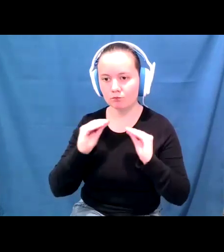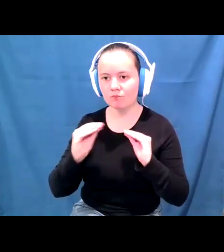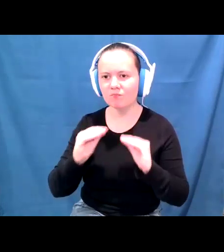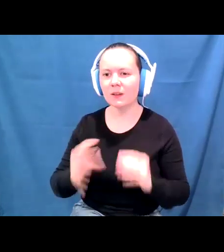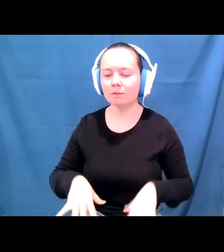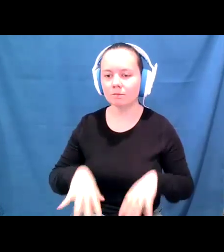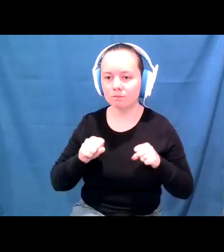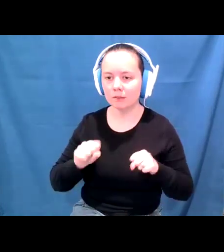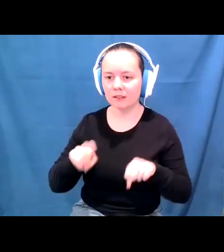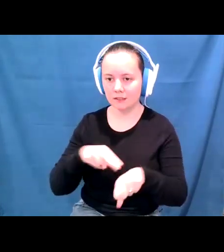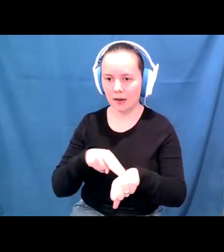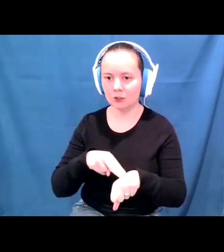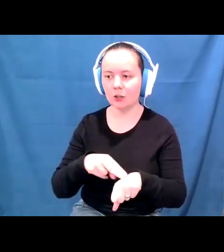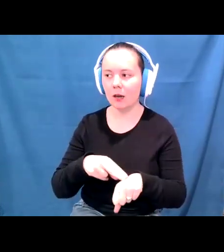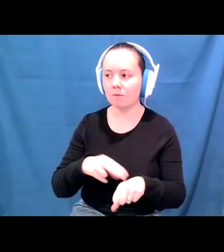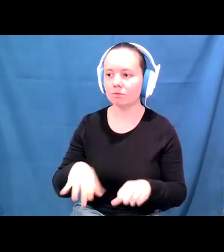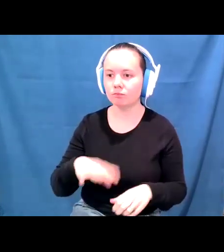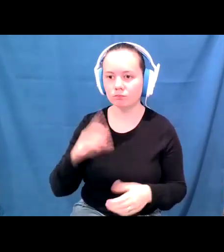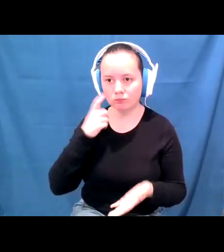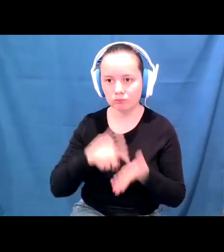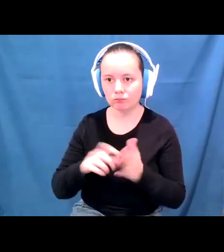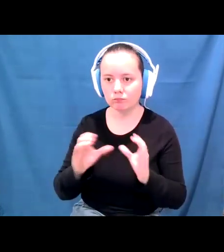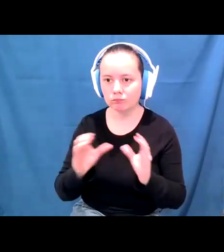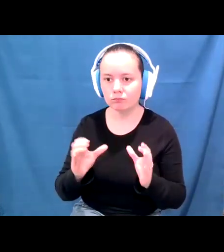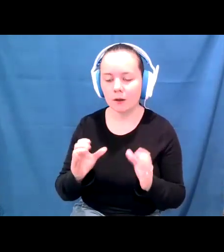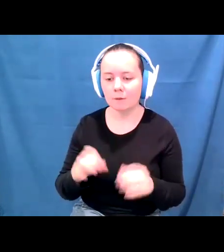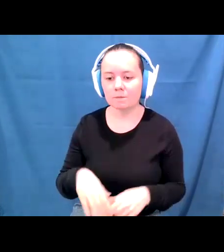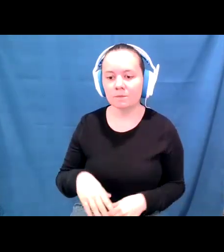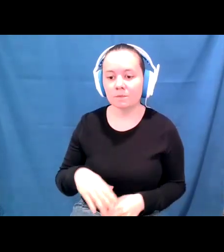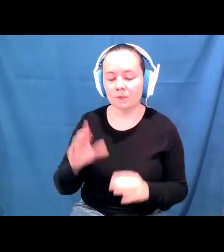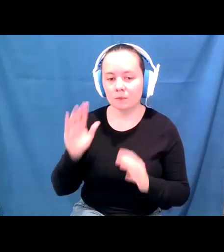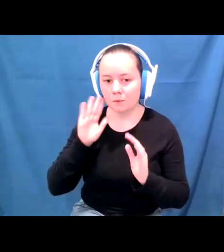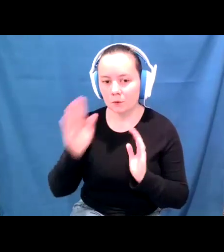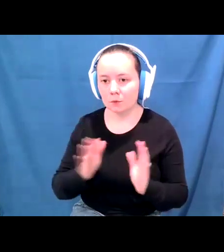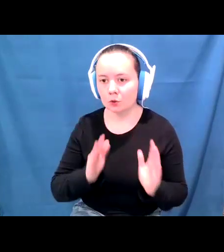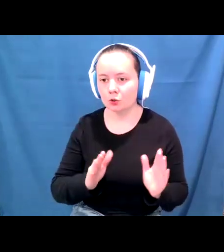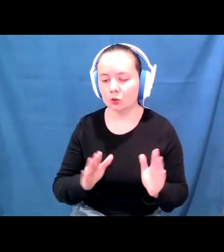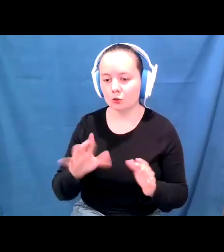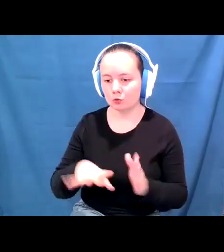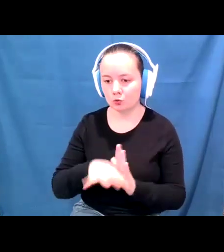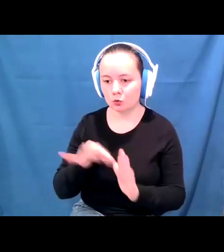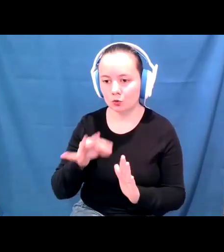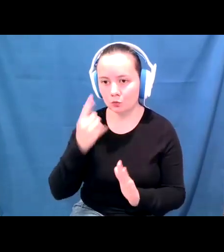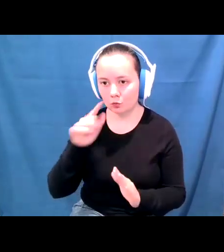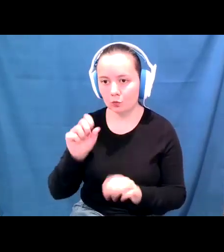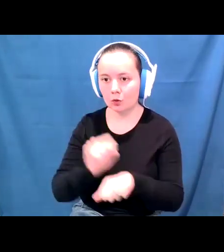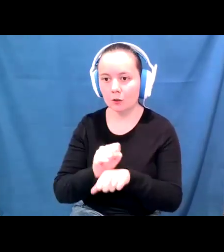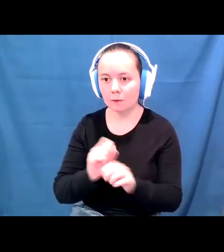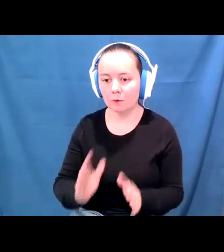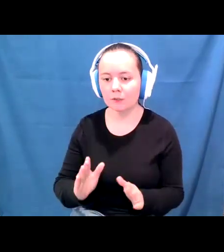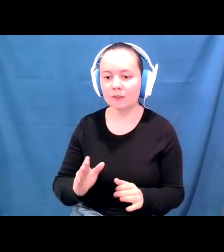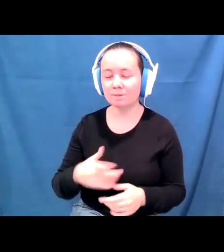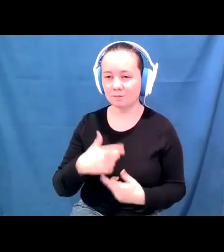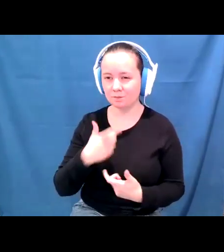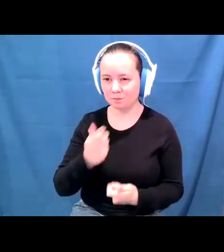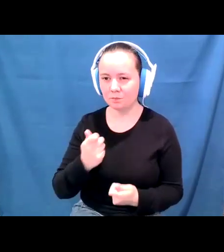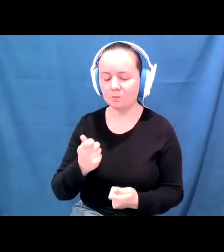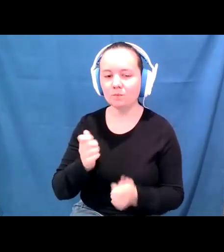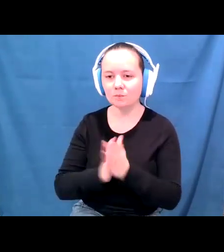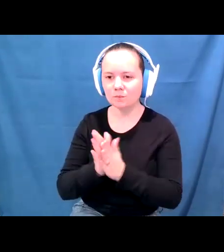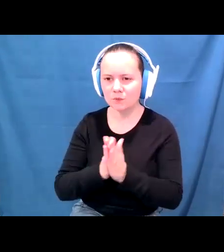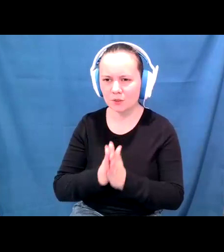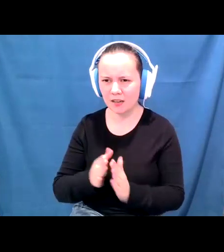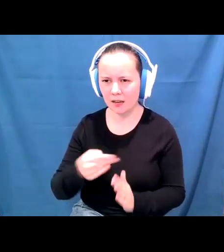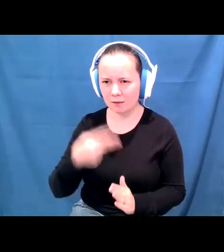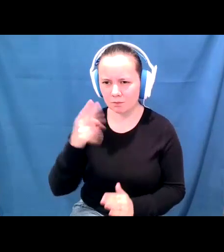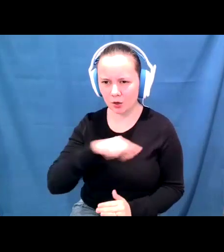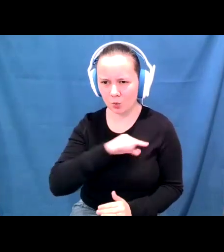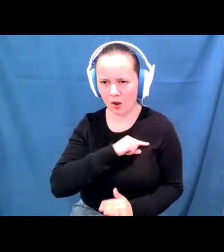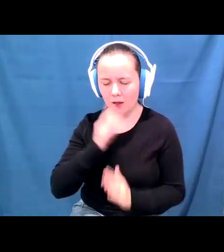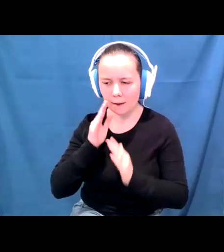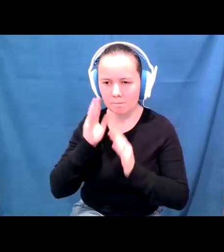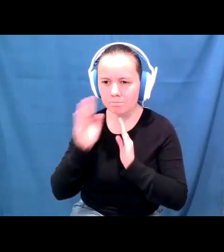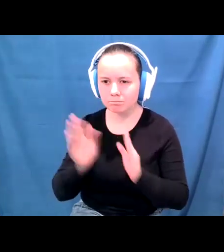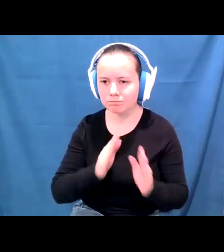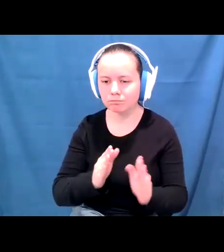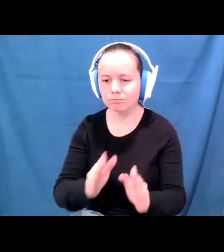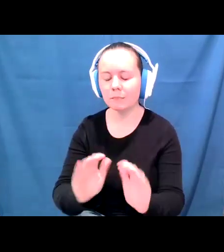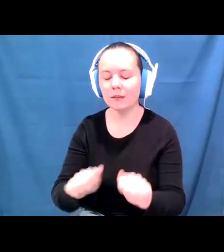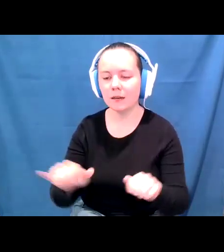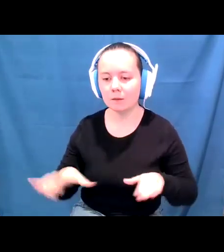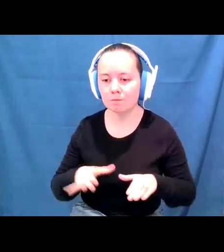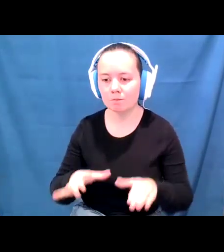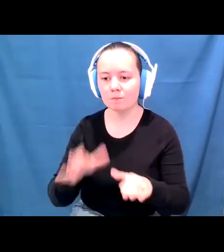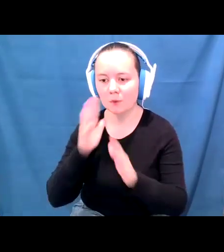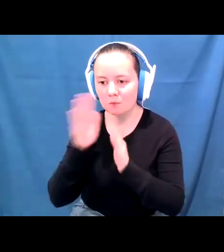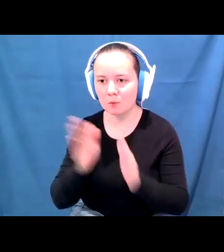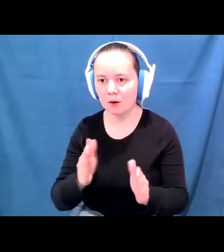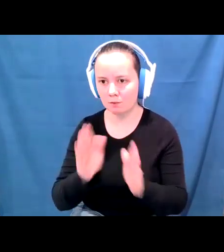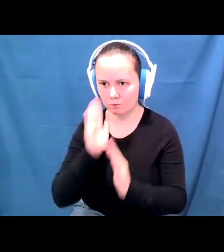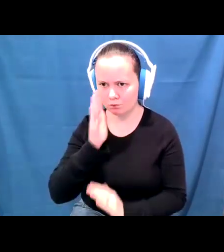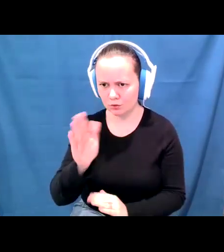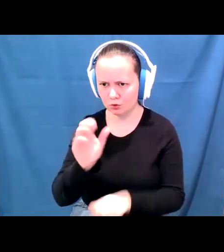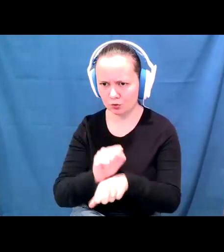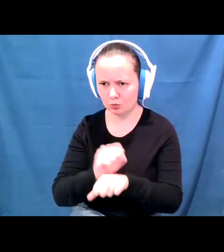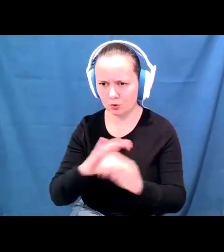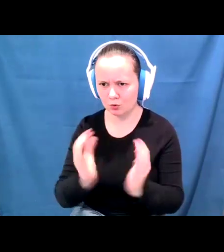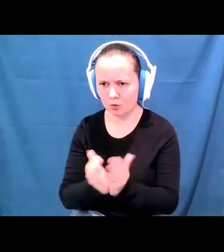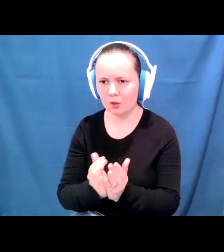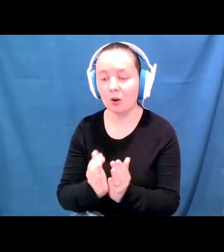Registered apprenticeships are also the workforce strategy of choice for many employers because it's an industry-driven, high-quality career pathway where employers can develop and prepare their future workforce, while they're also in improving productivity and reducing turnover.